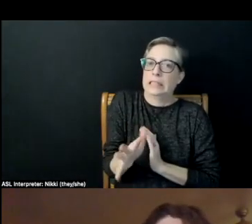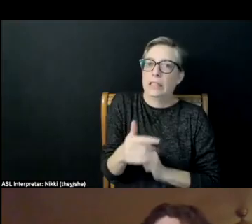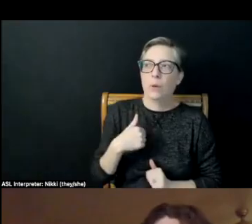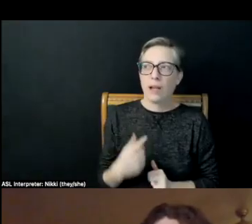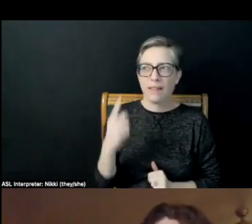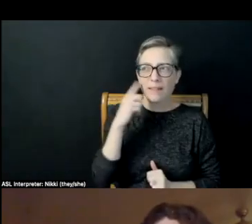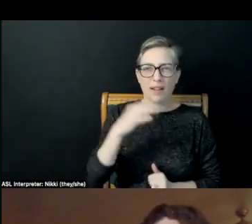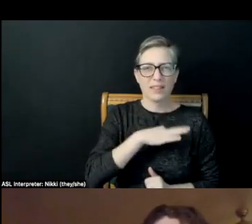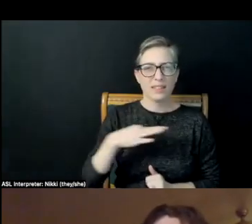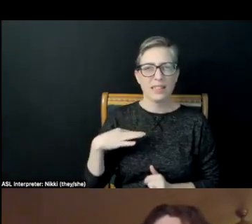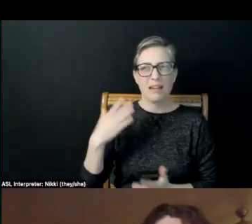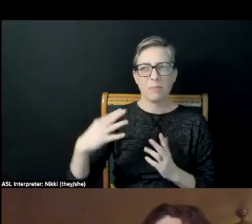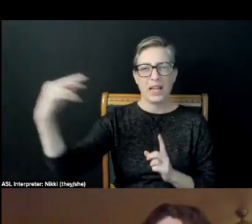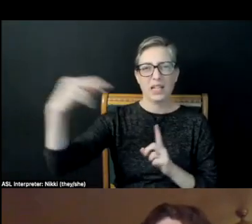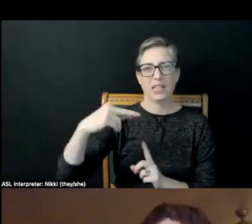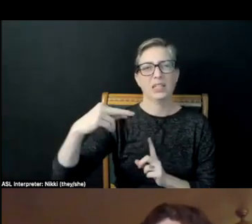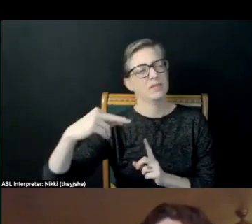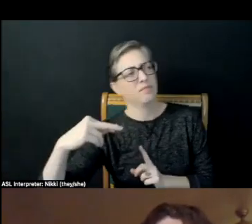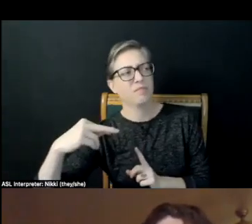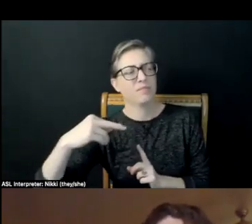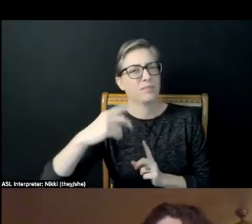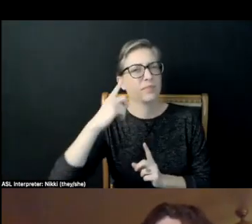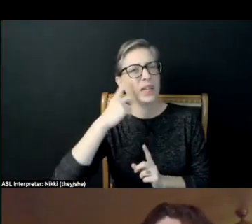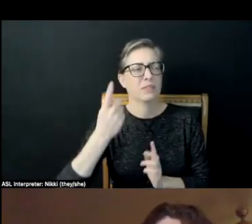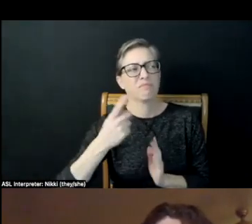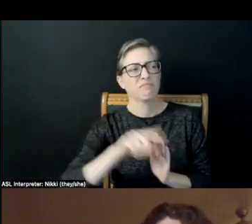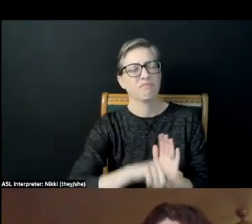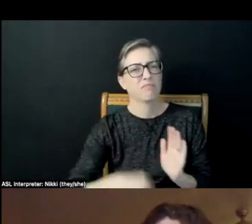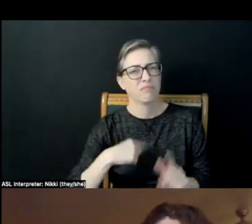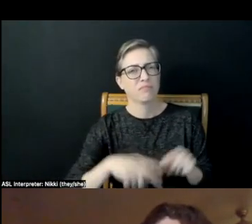because I had a plan. When I reached out to Nicole for support,